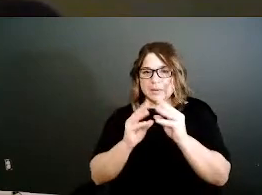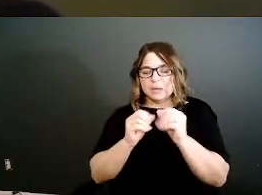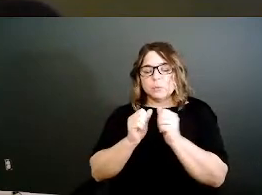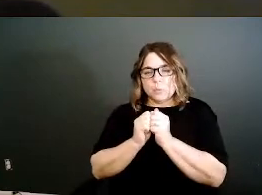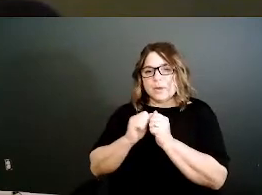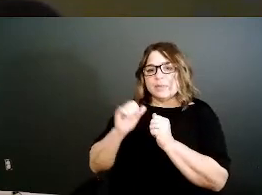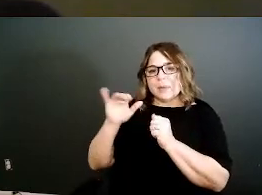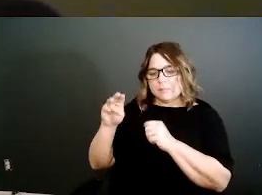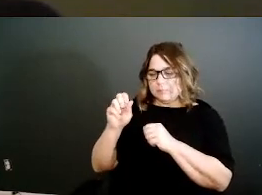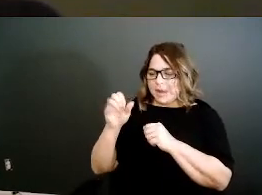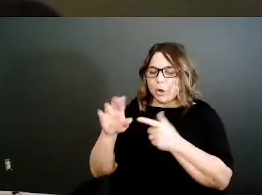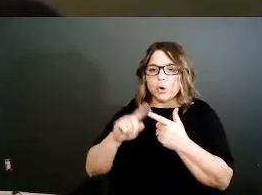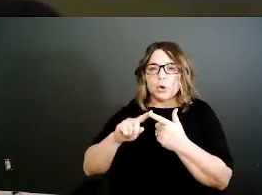AND PEOPLE-CENTERED RESPONSE TO UNSHELTERED